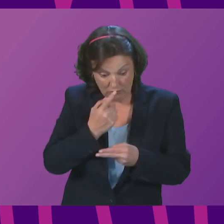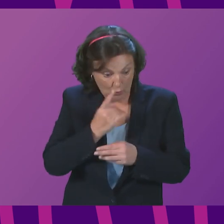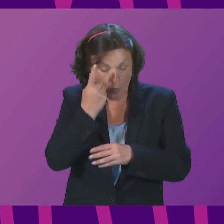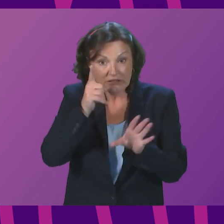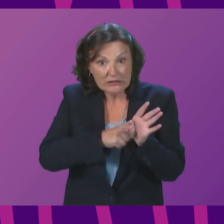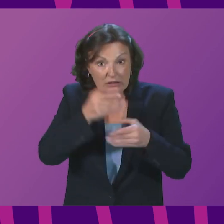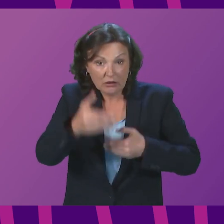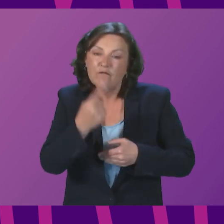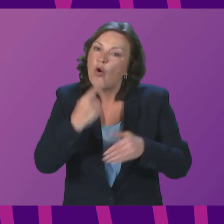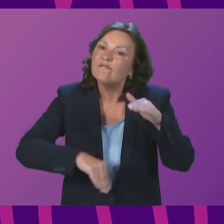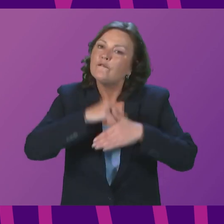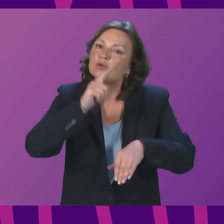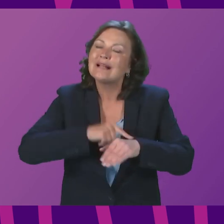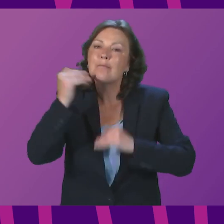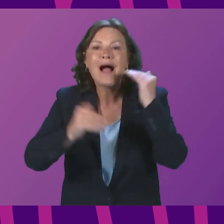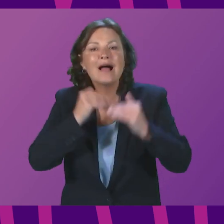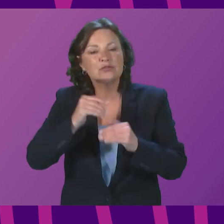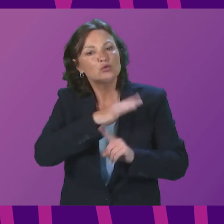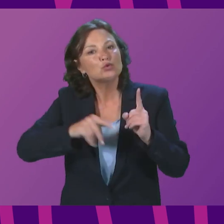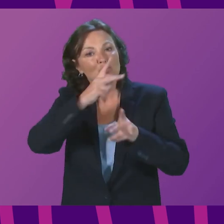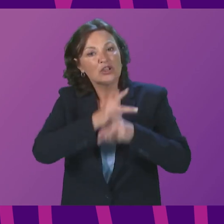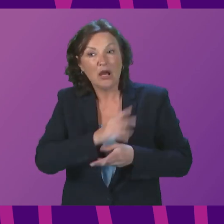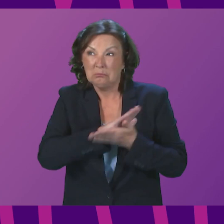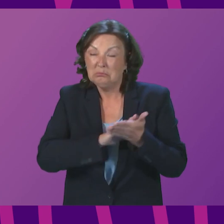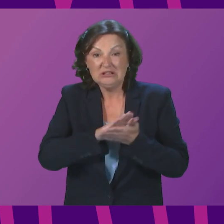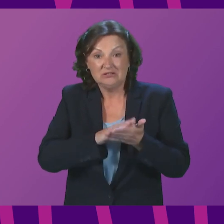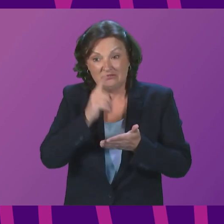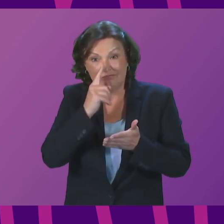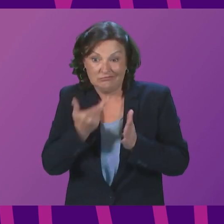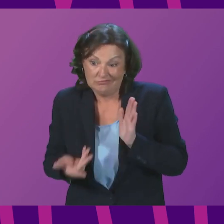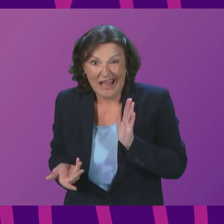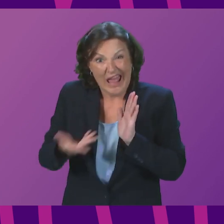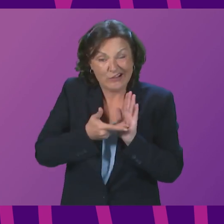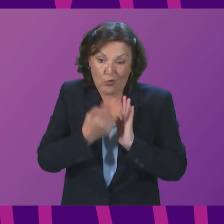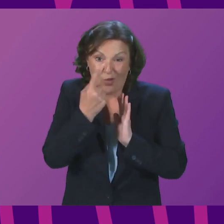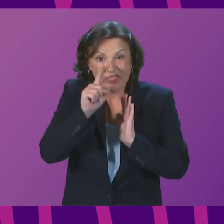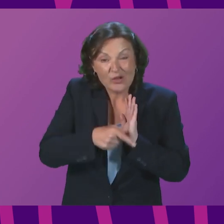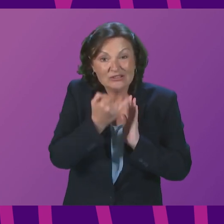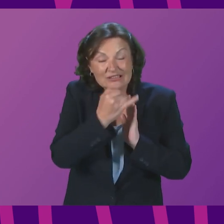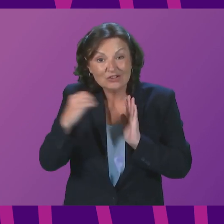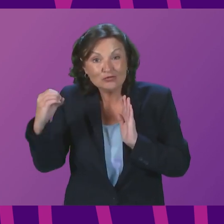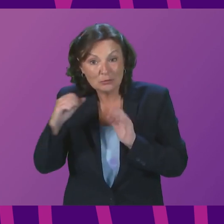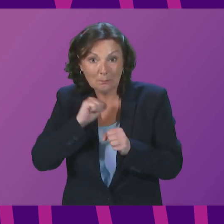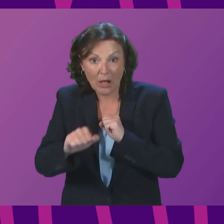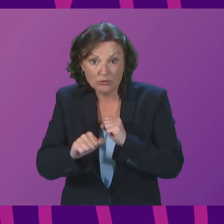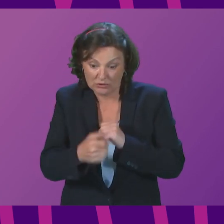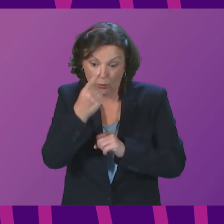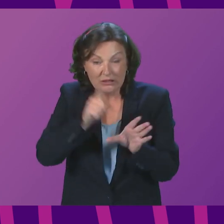a full-time adult social care worker, an uplift of more than £1,600 over the course of the financial year.